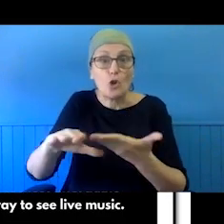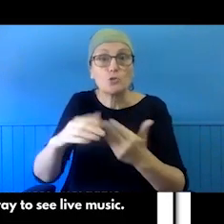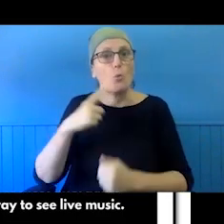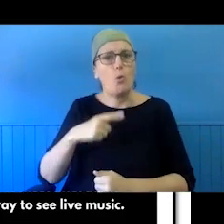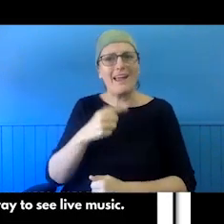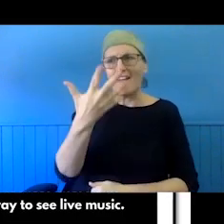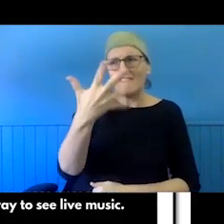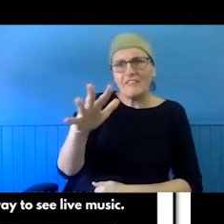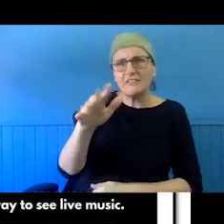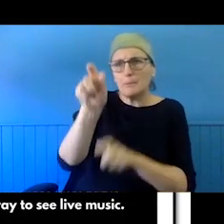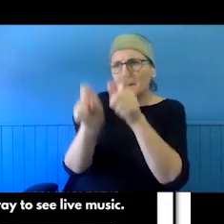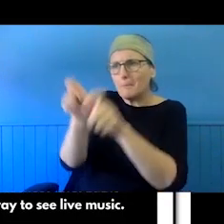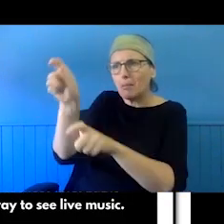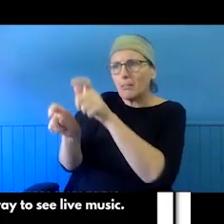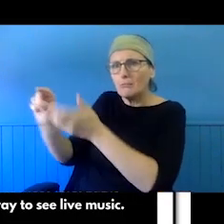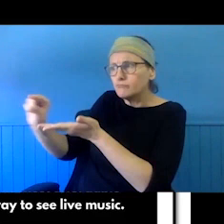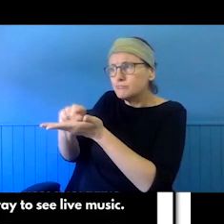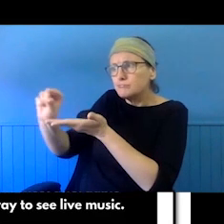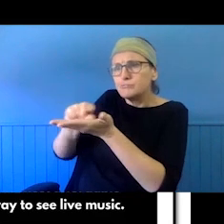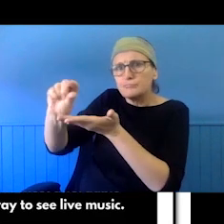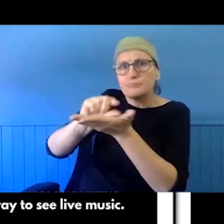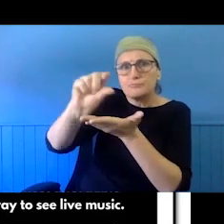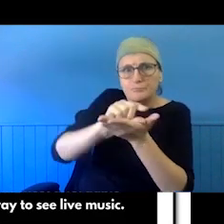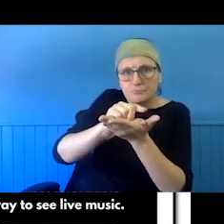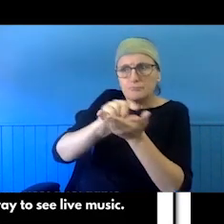Now, this is starting to translate into the cultural and the creative